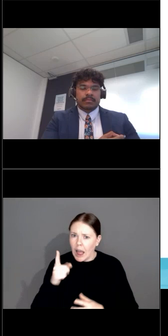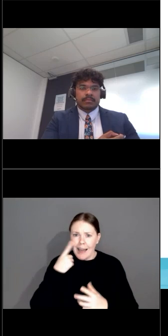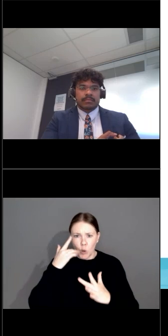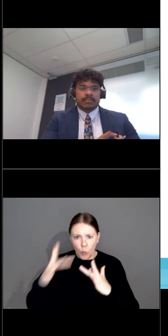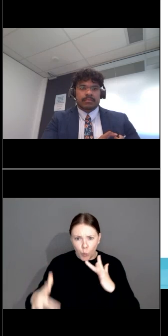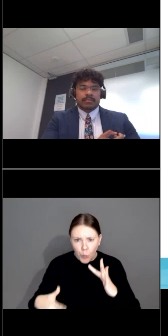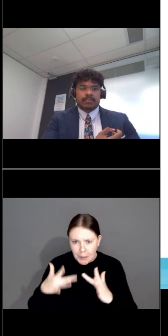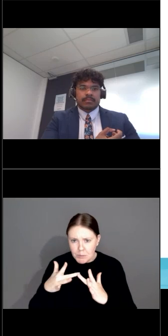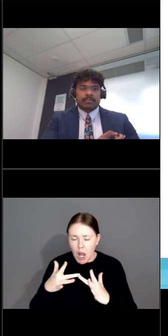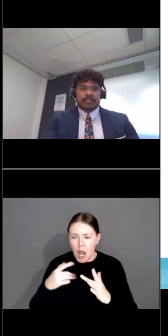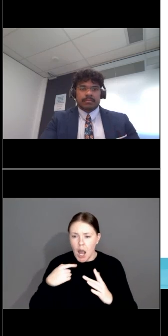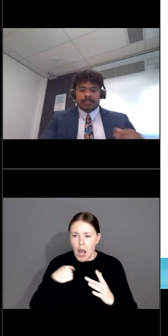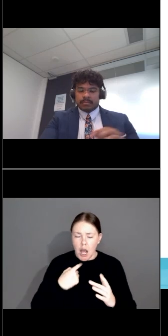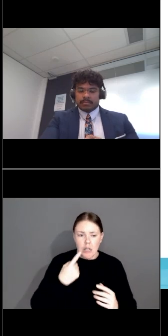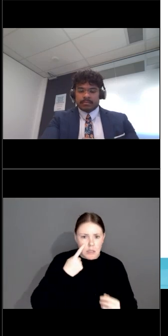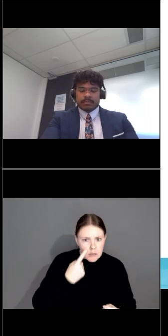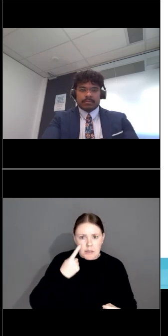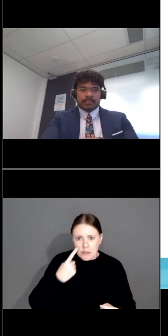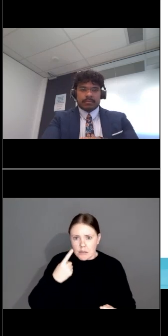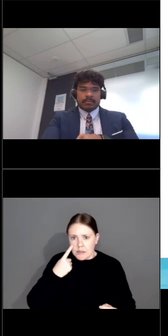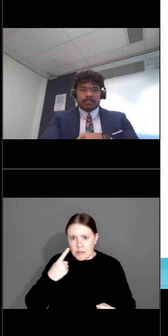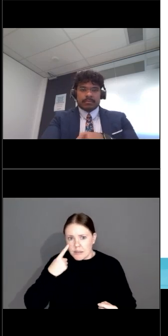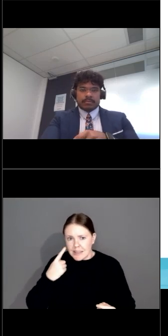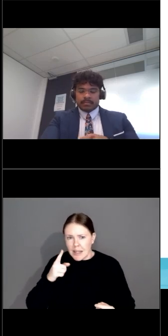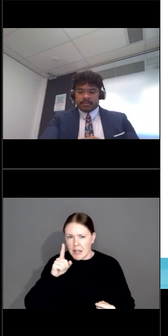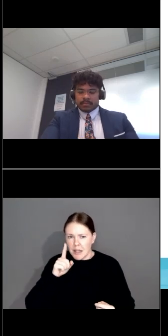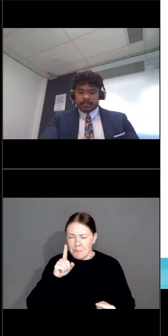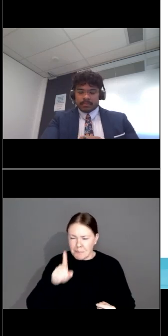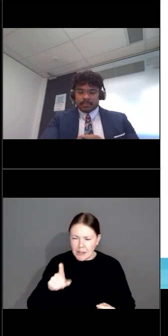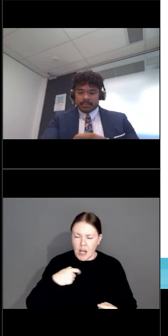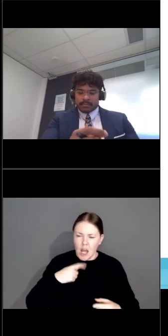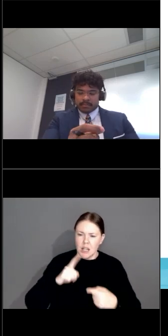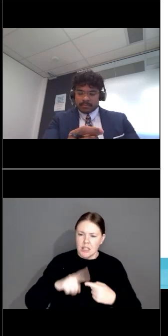seen this I've seen that okay I still going to go through the session with you so you can understand